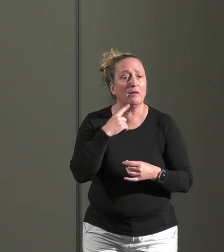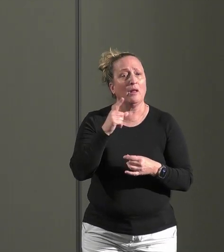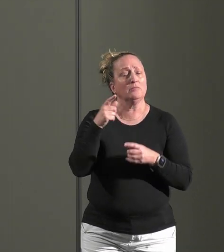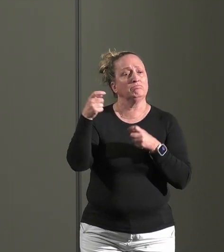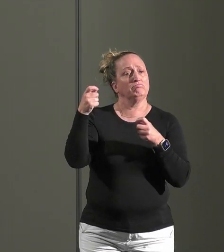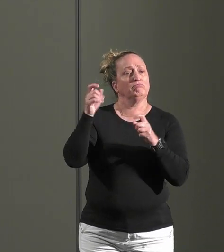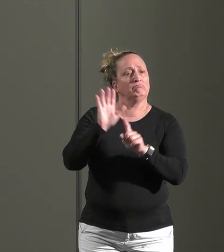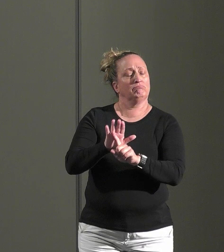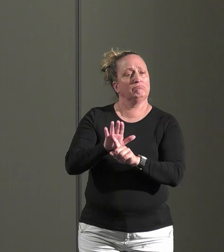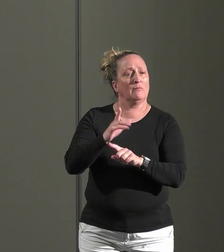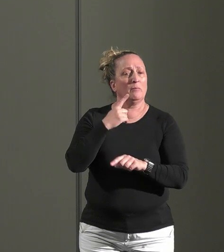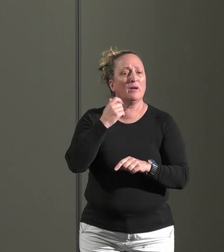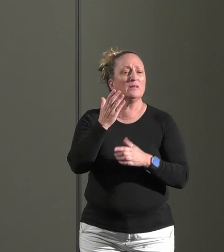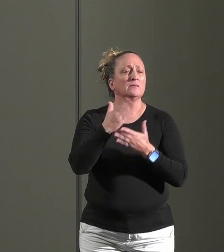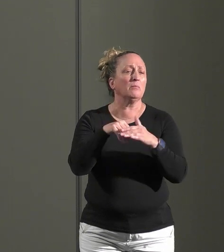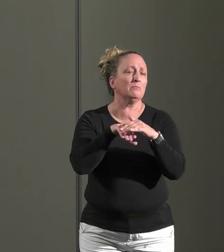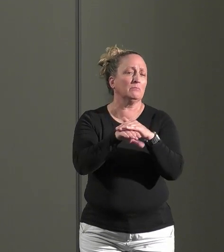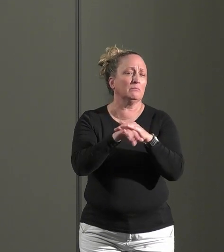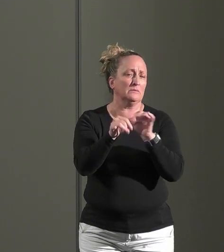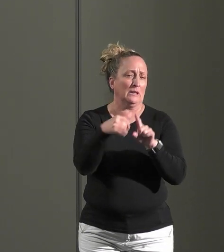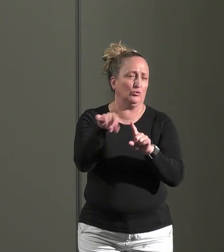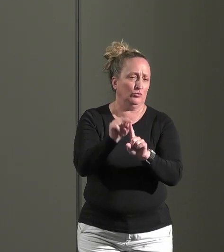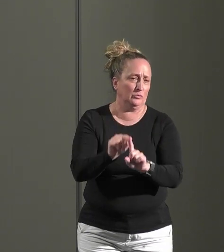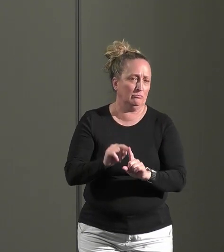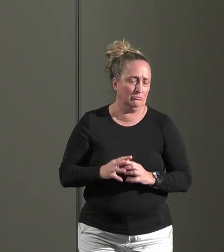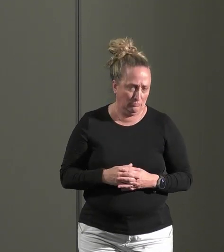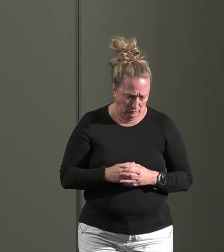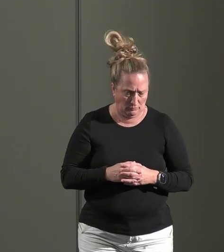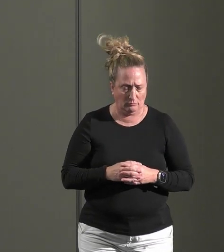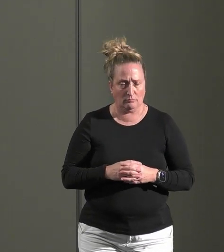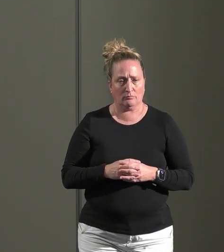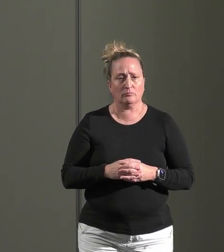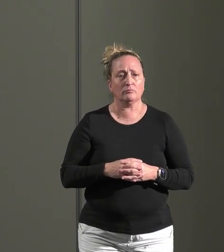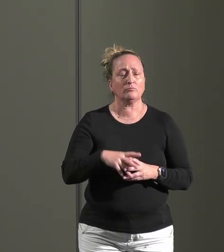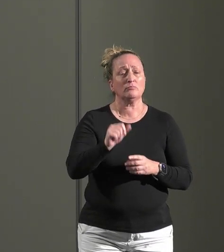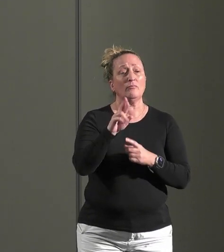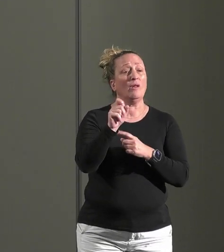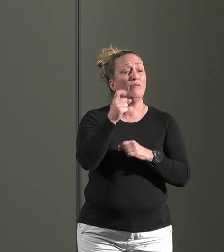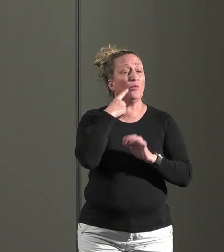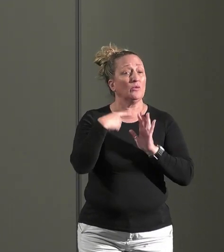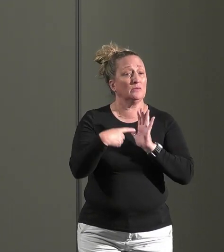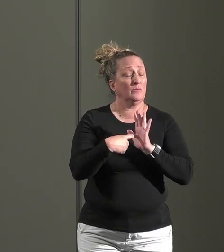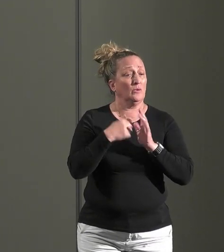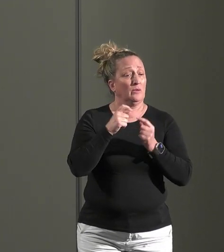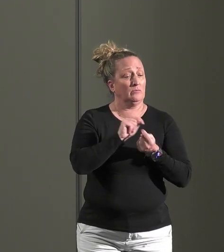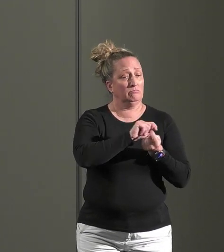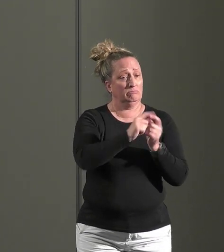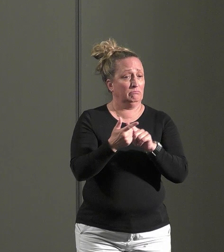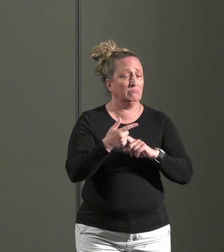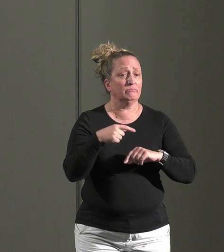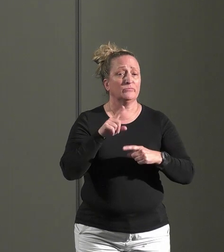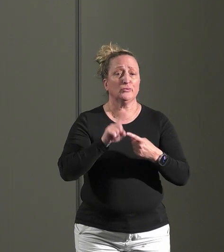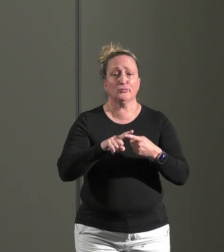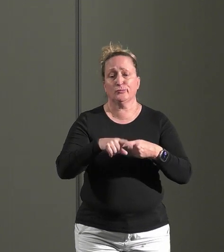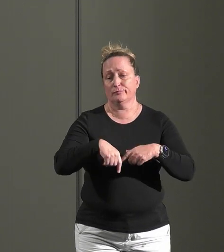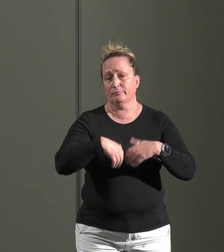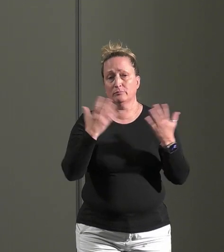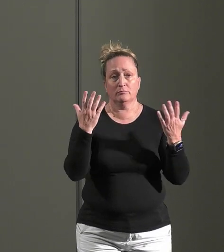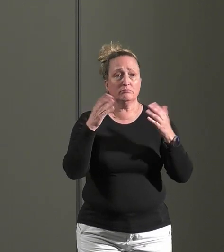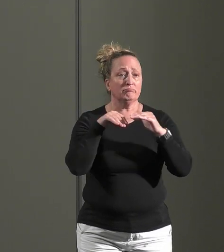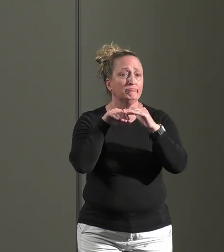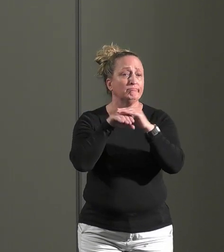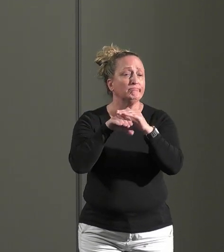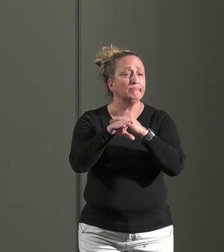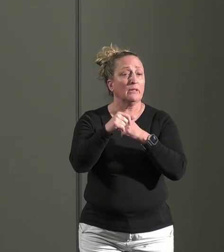largely by accessibility standards. ARIA could be translated into an accessible view. The